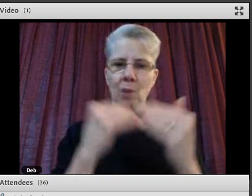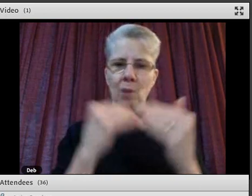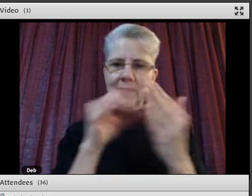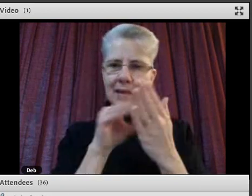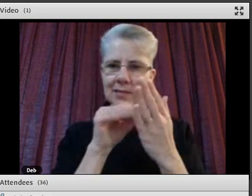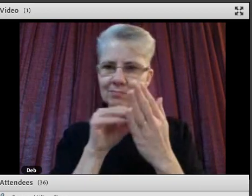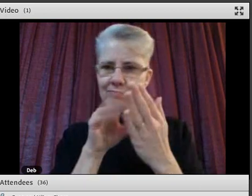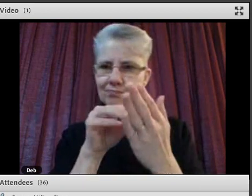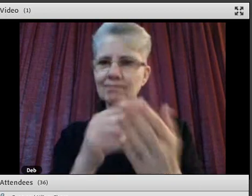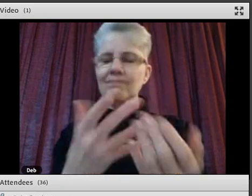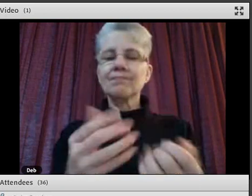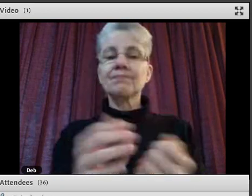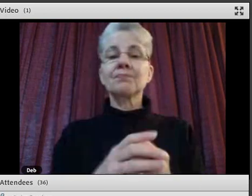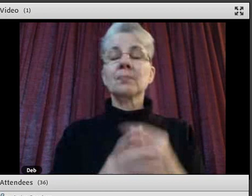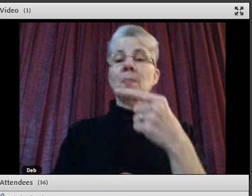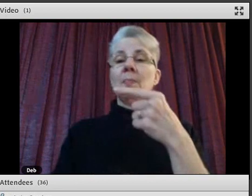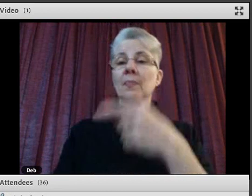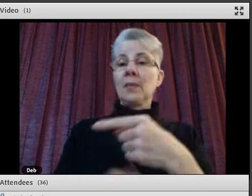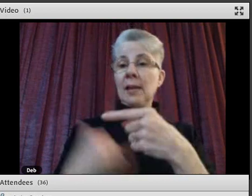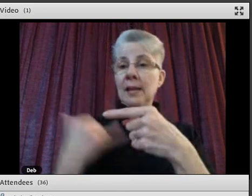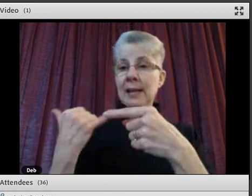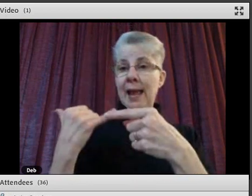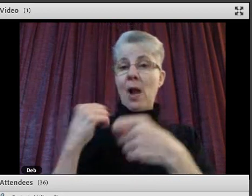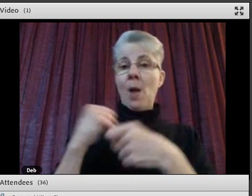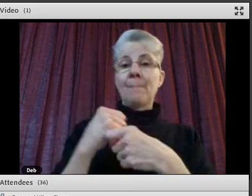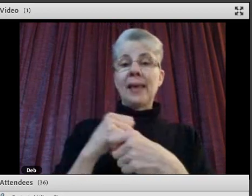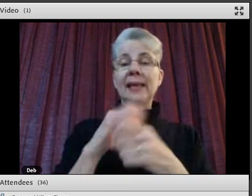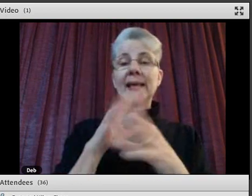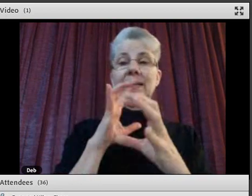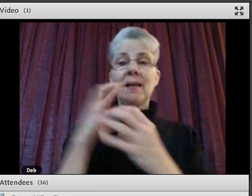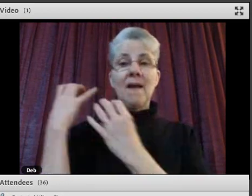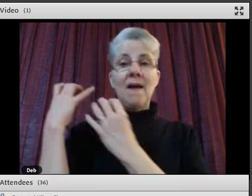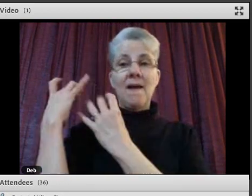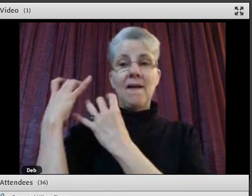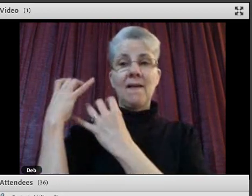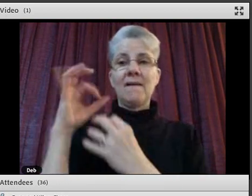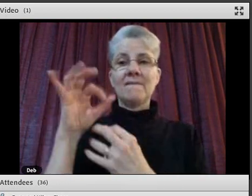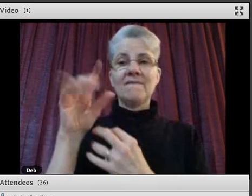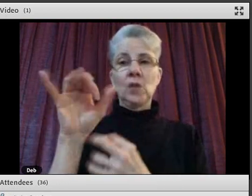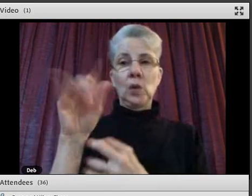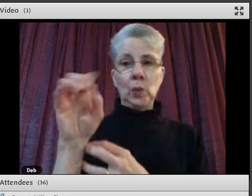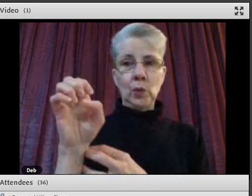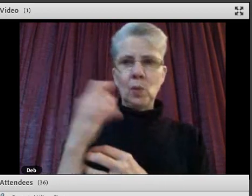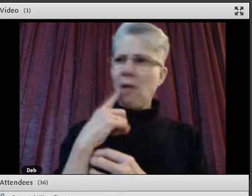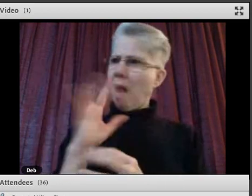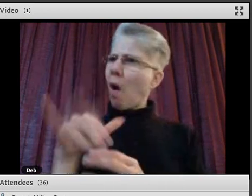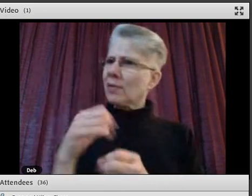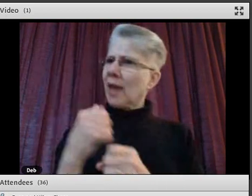Now, making a flute -- We were like, "Yeah, we're going to make a PVC flute.